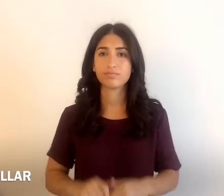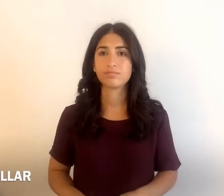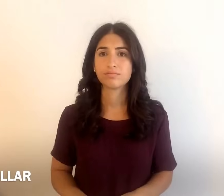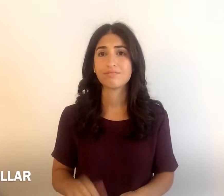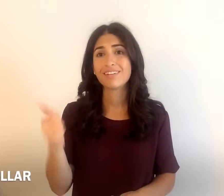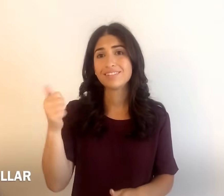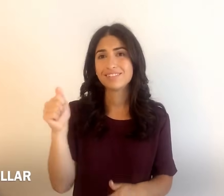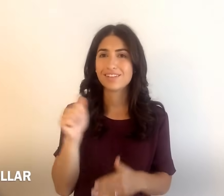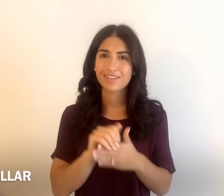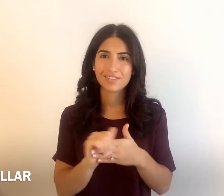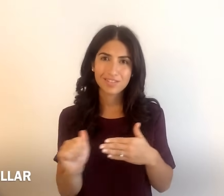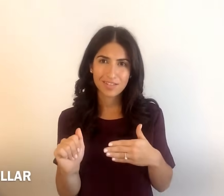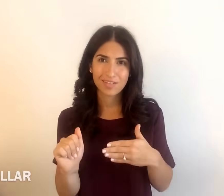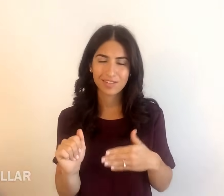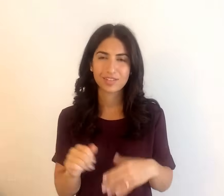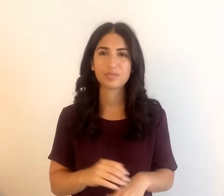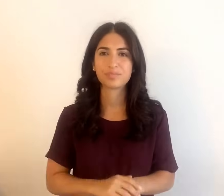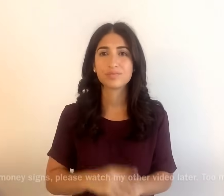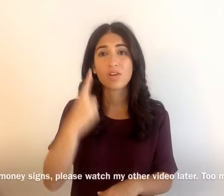DOLLAR maybe "ten dollars"